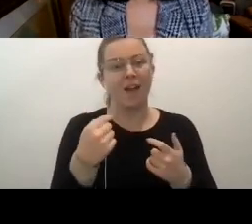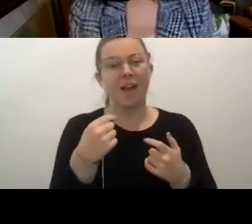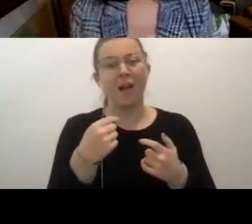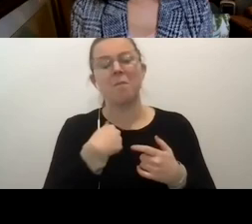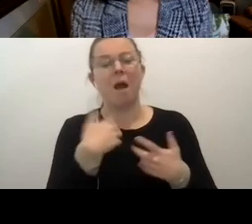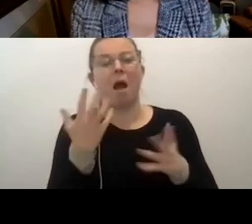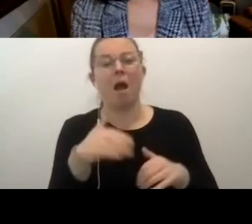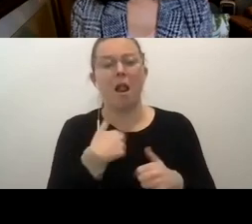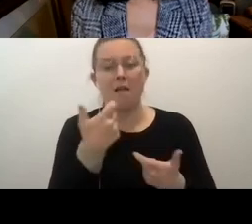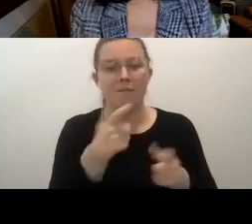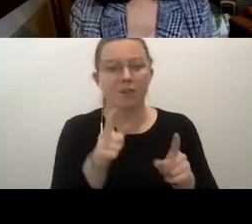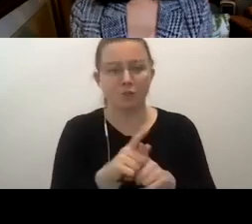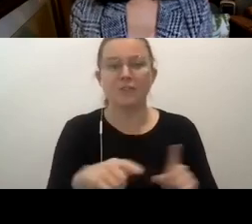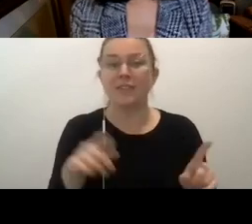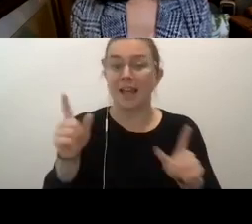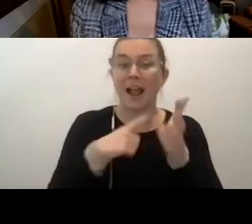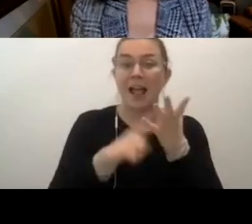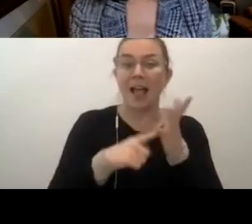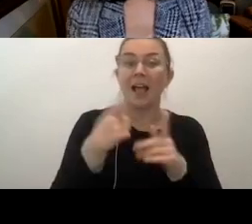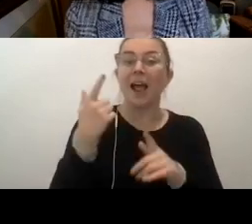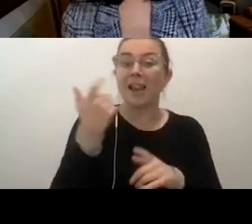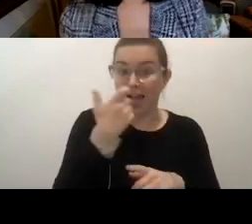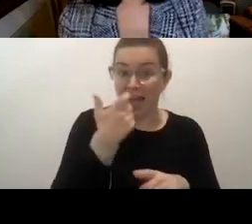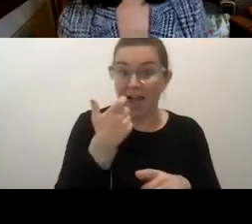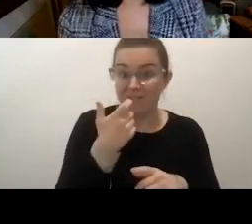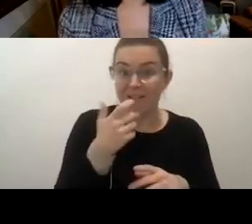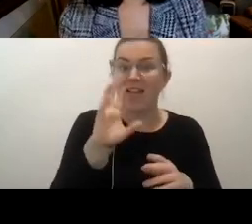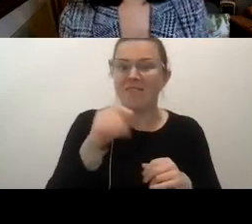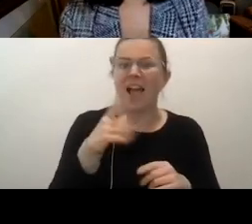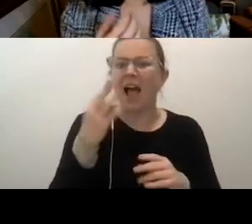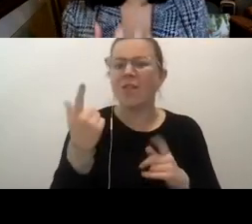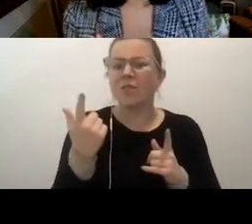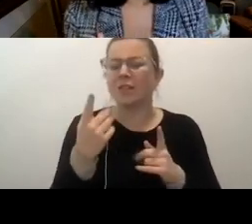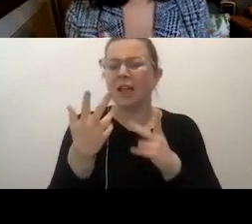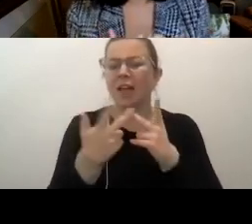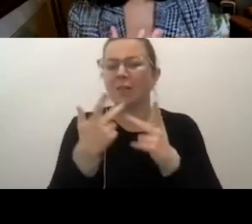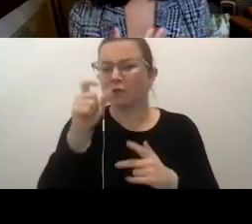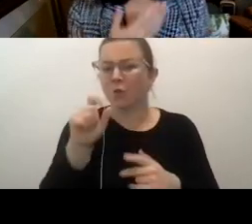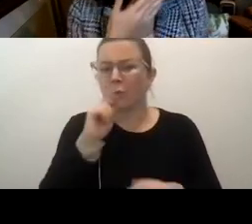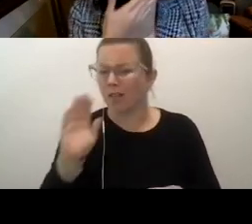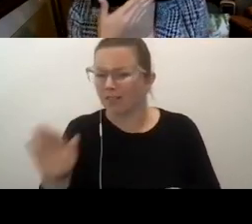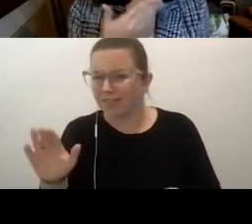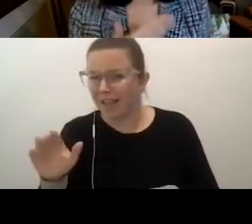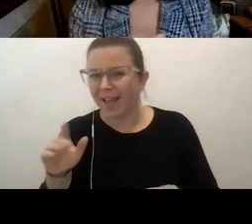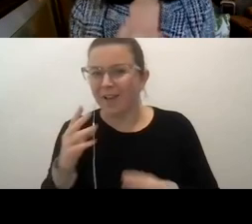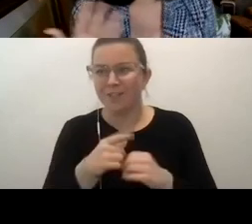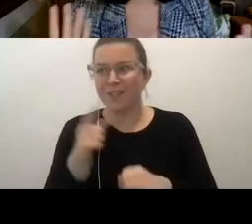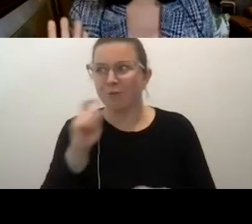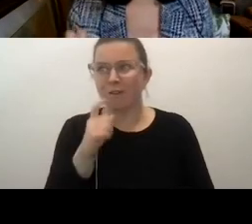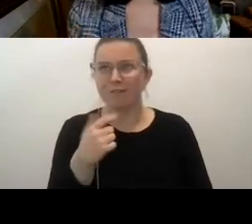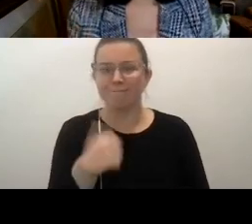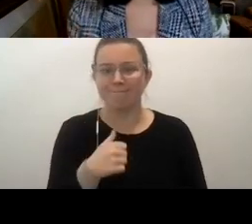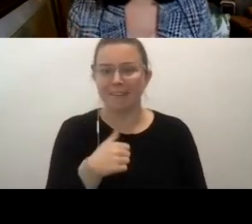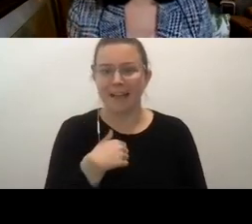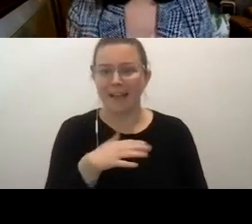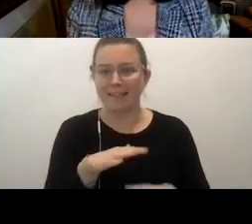yeah, you laugh, and then people ask you about the joke after and you'll have to admit um "I actually didn't understand what was going on".